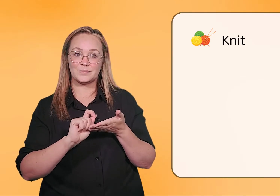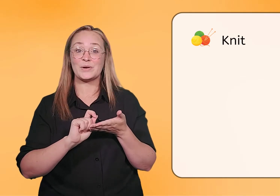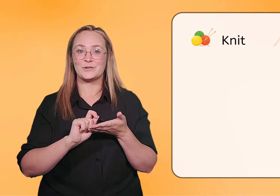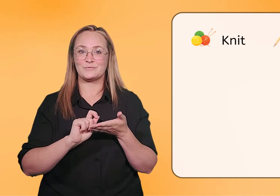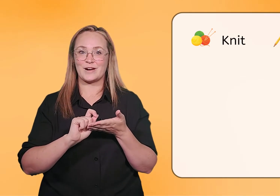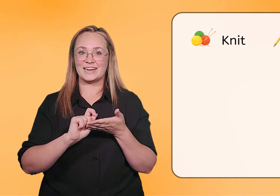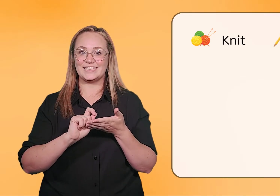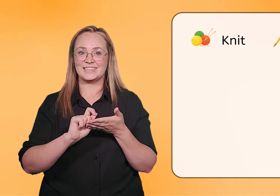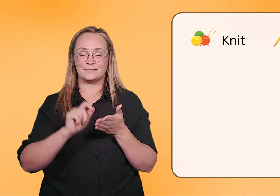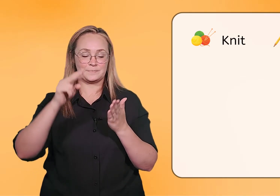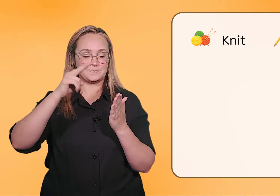Write.